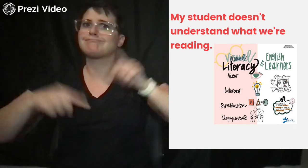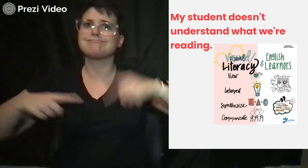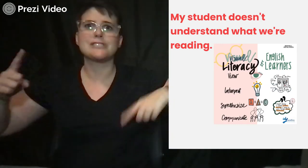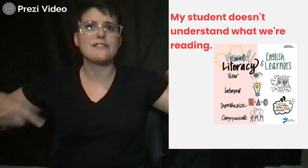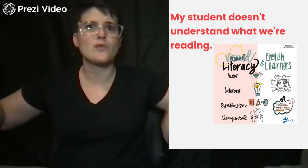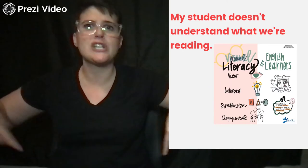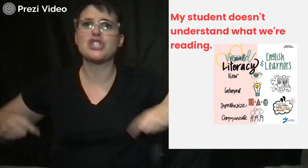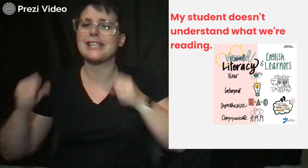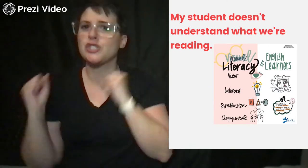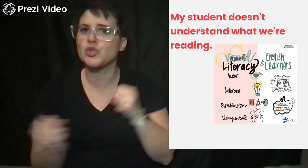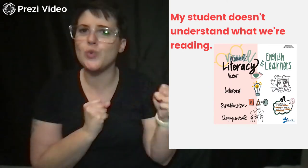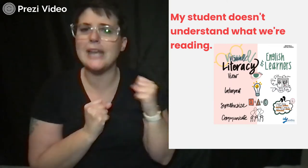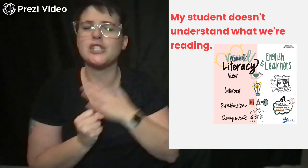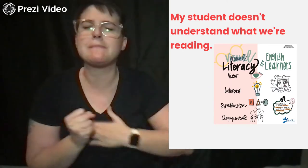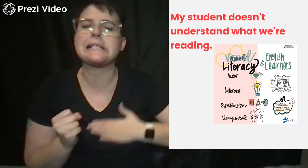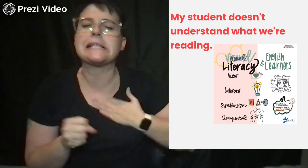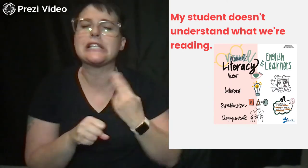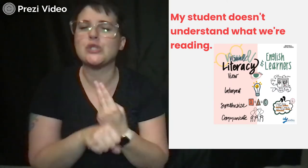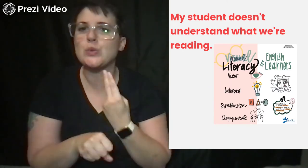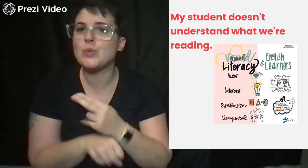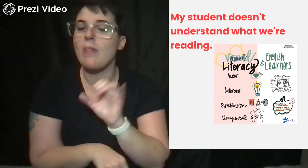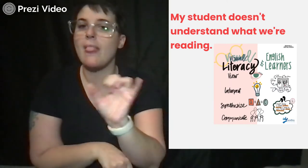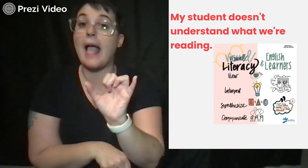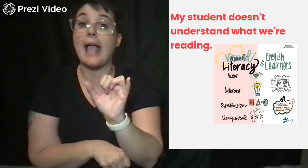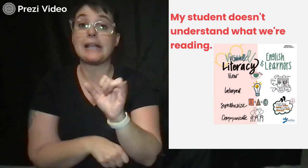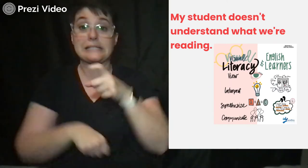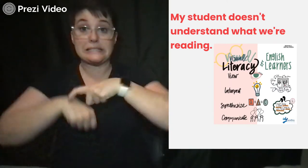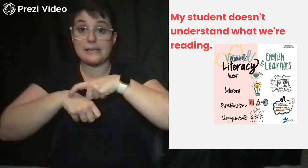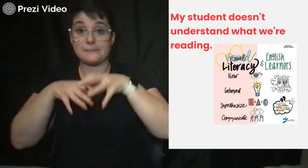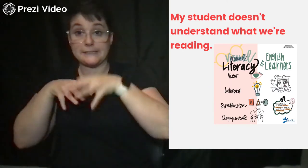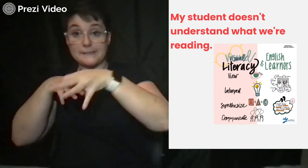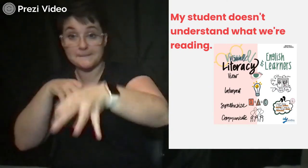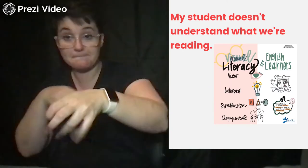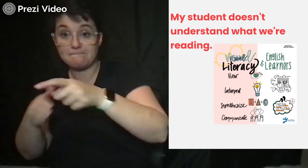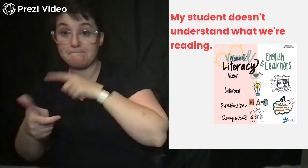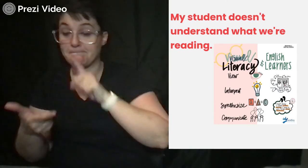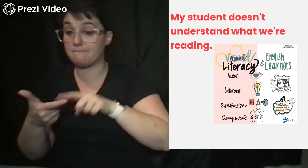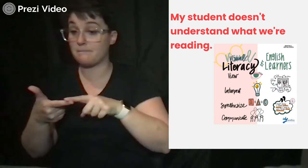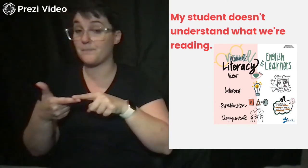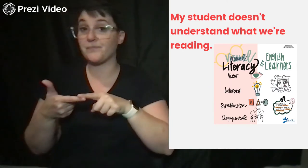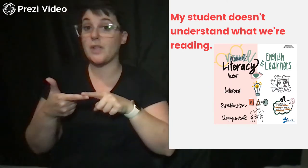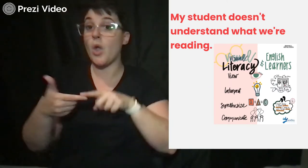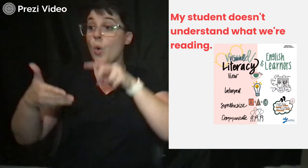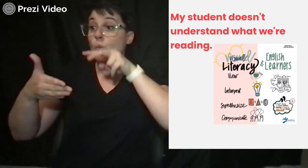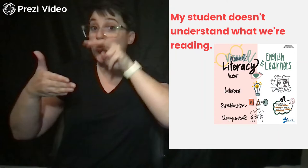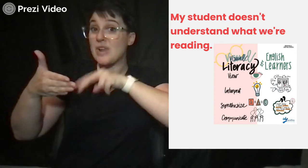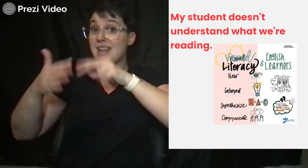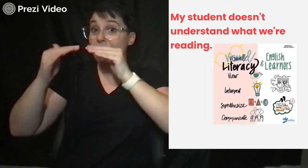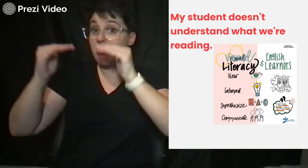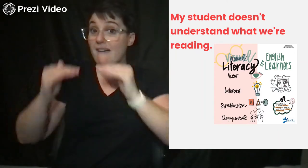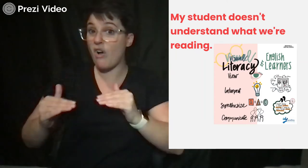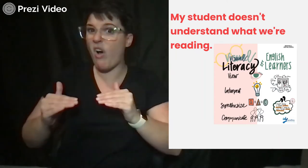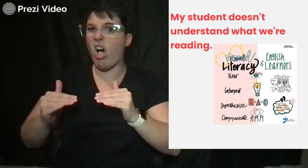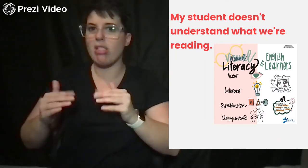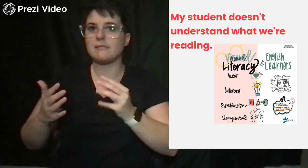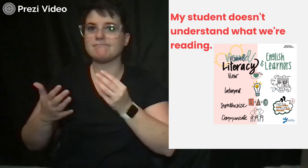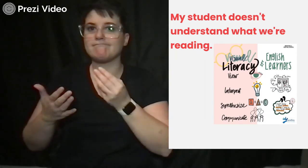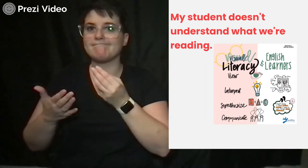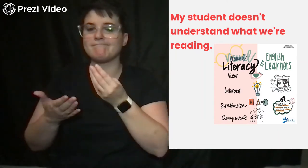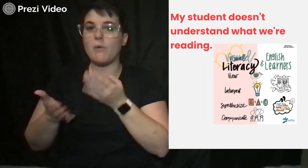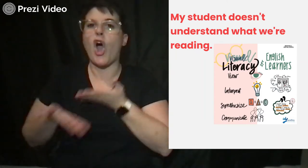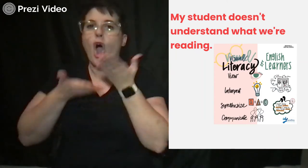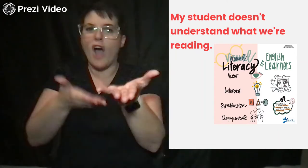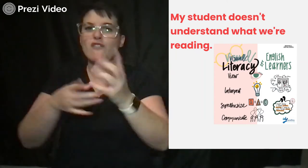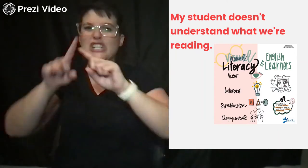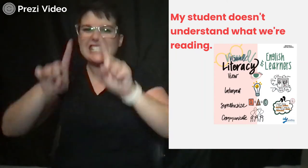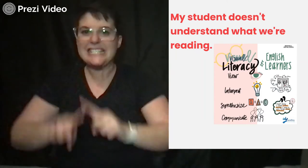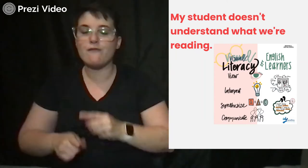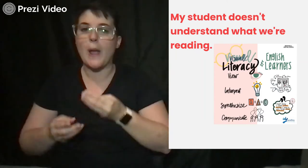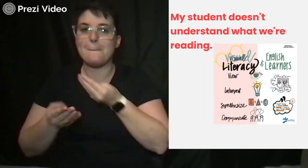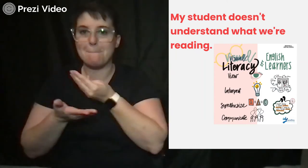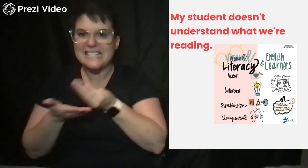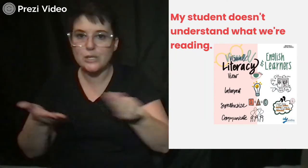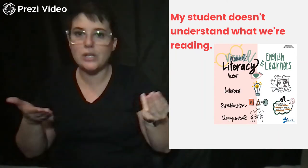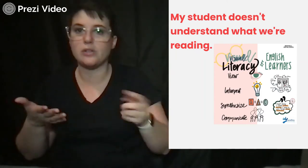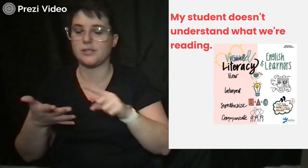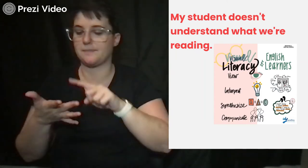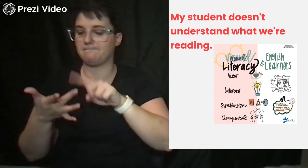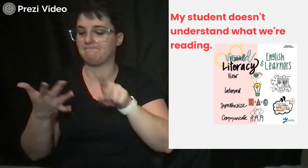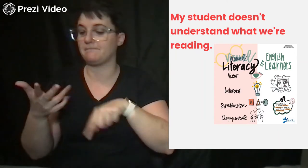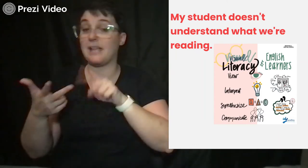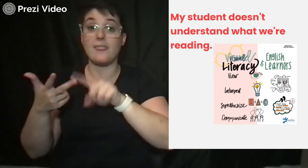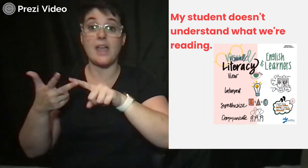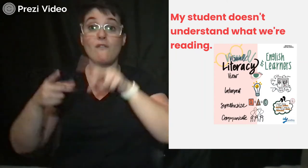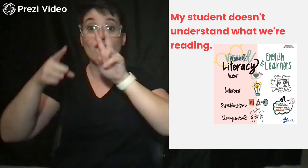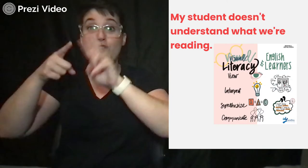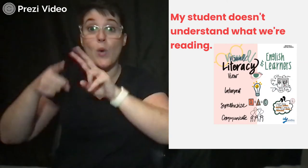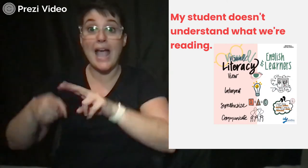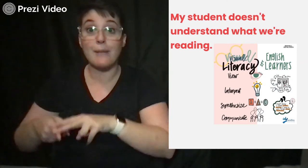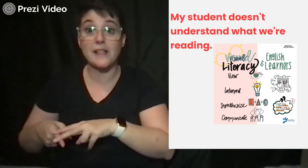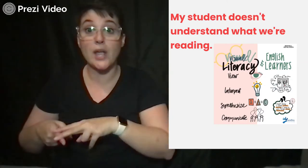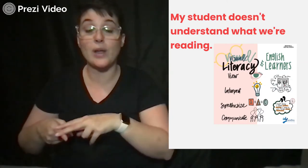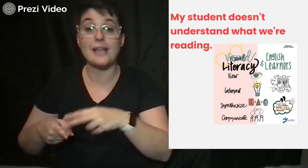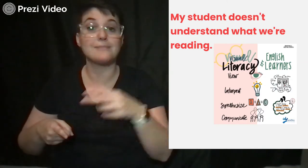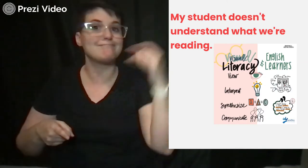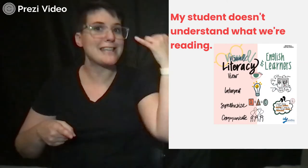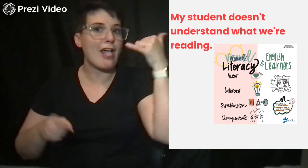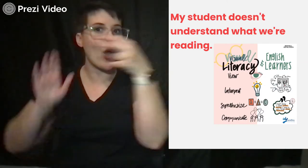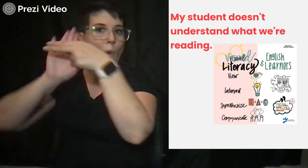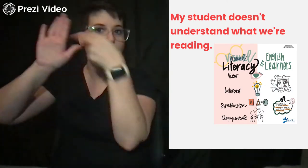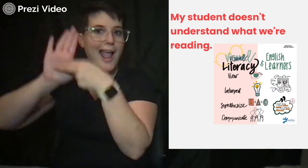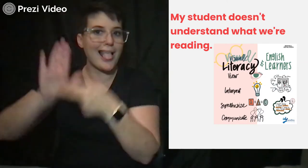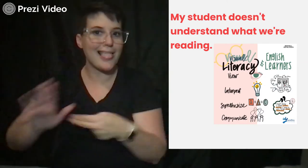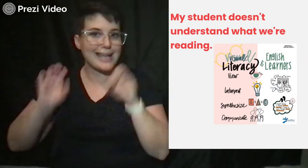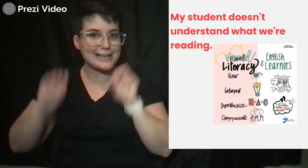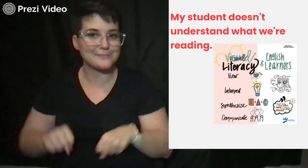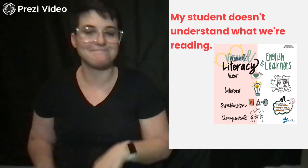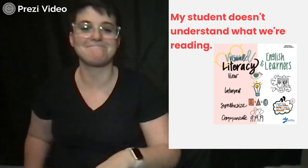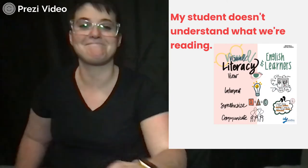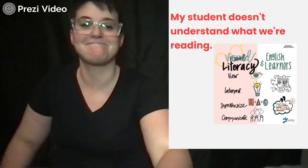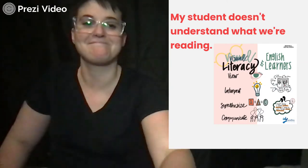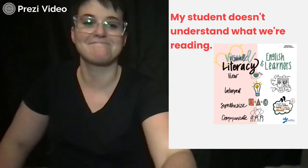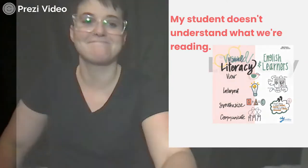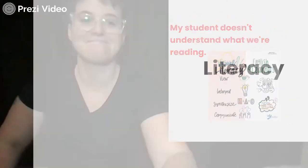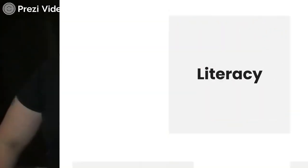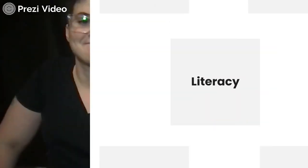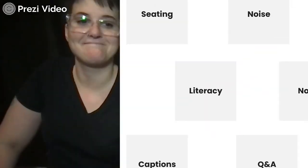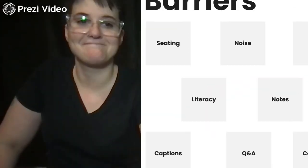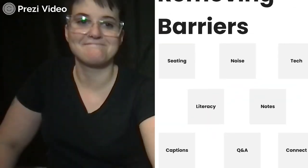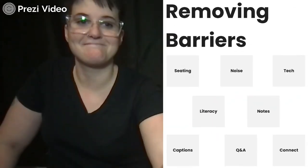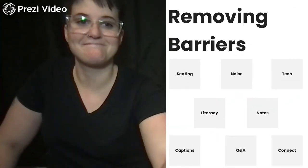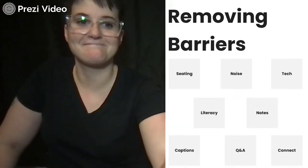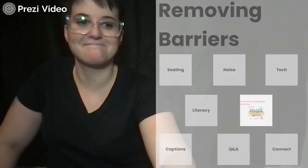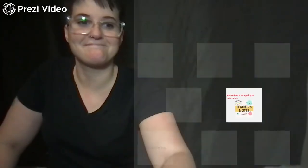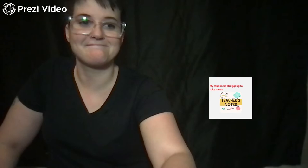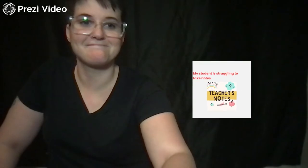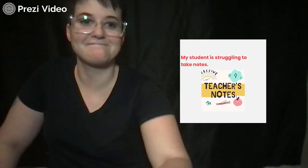Third: use differentiation strategies like: extended time, providing multiple levels of reading materials, and highlighting important vocabulary.